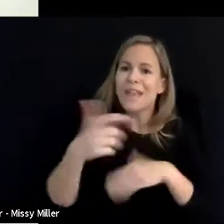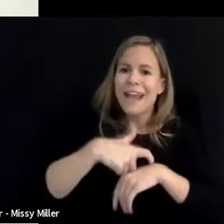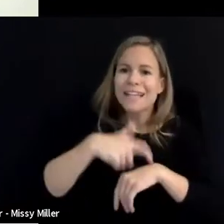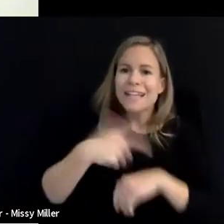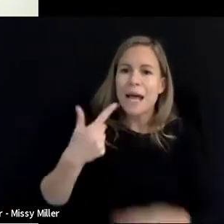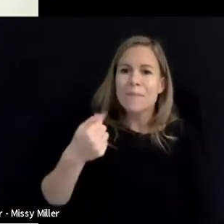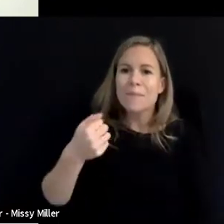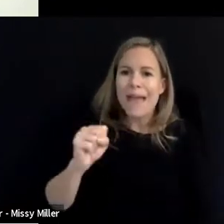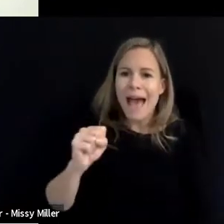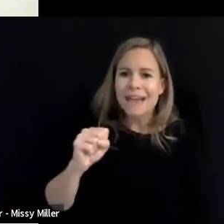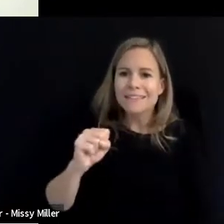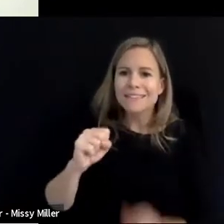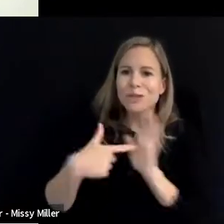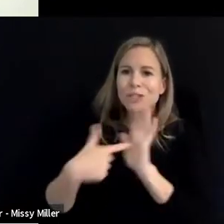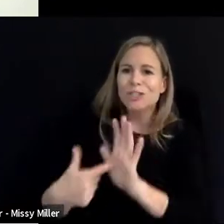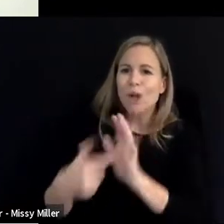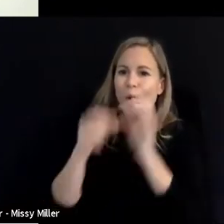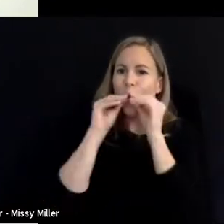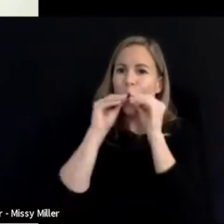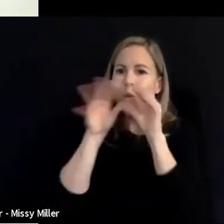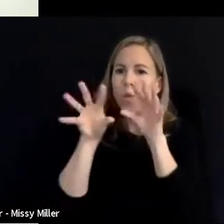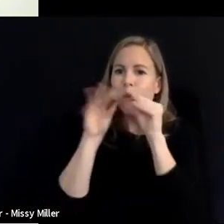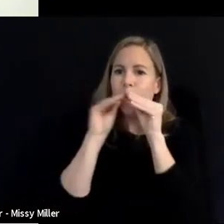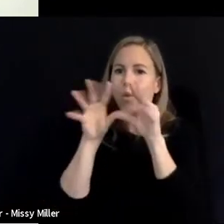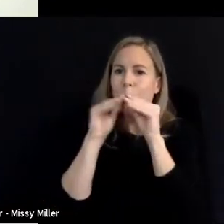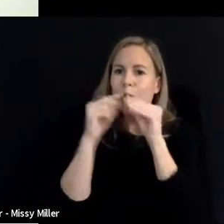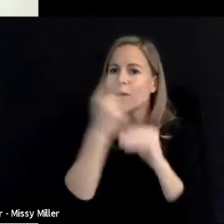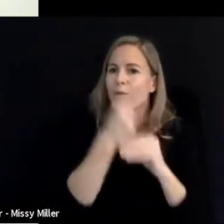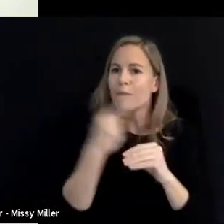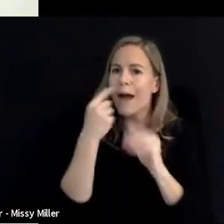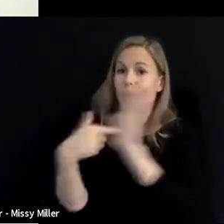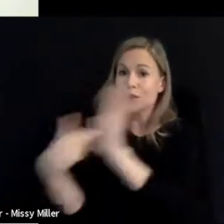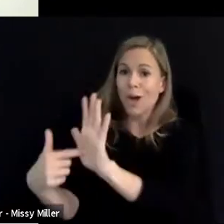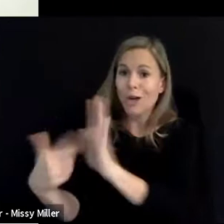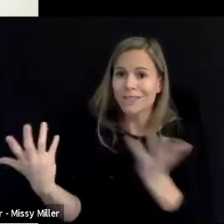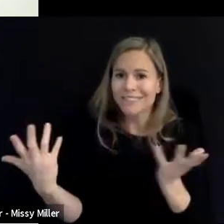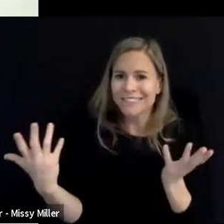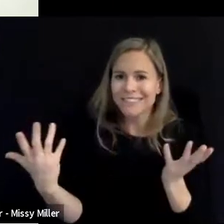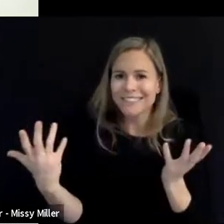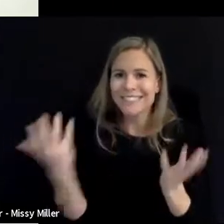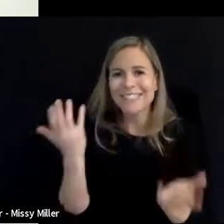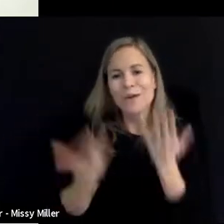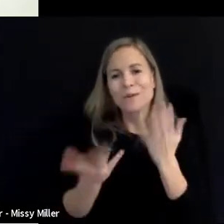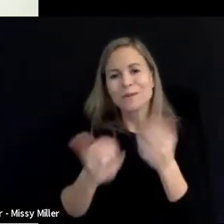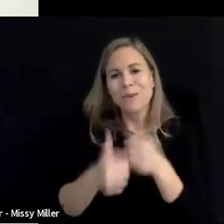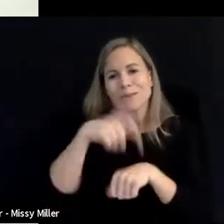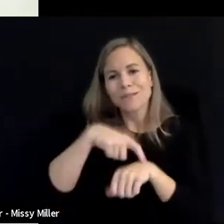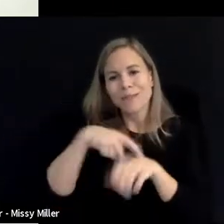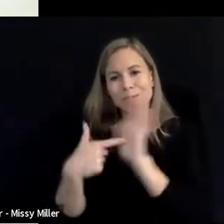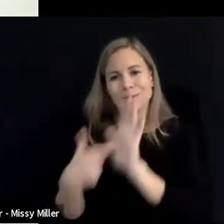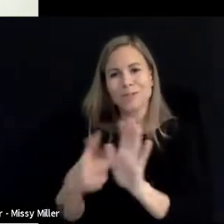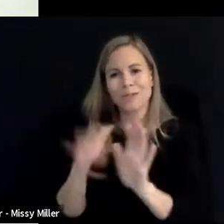with your lips and seeing how that works. Raspberries, I guess we mostly call them, okay?